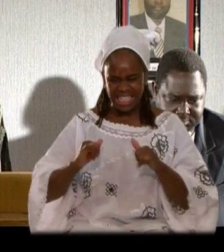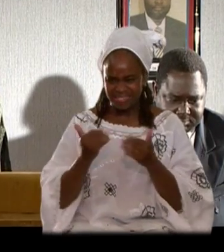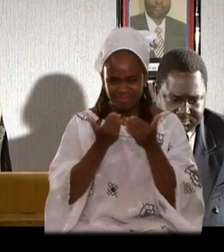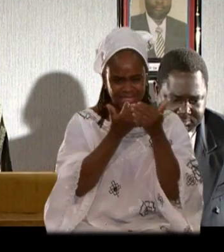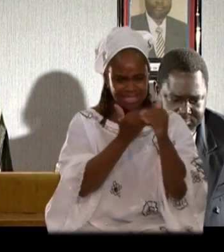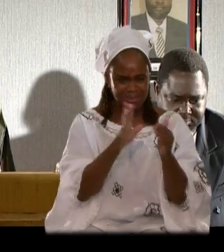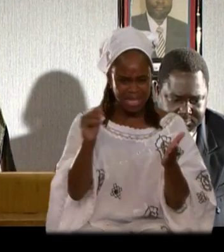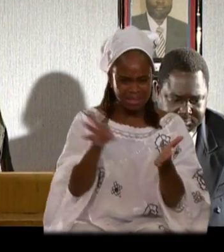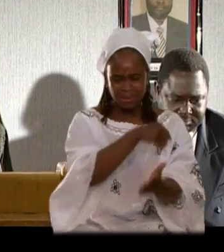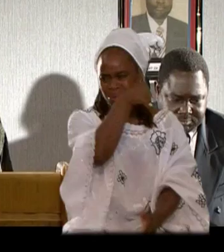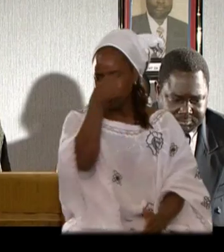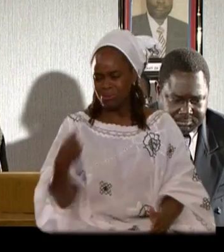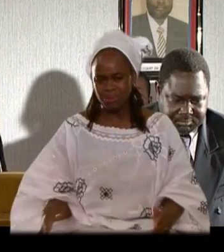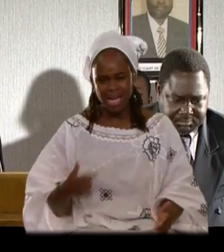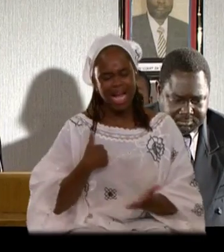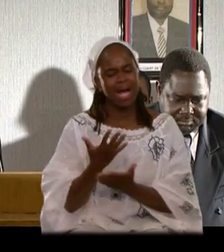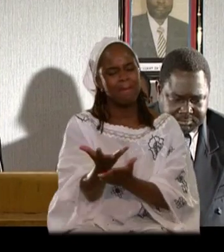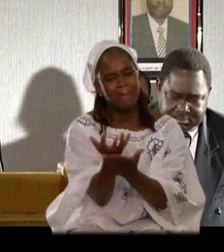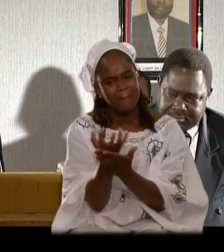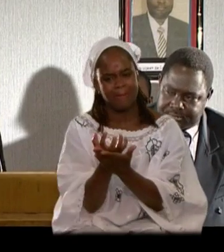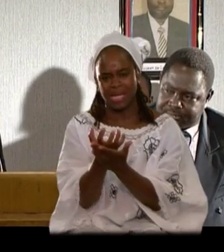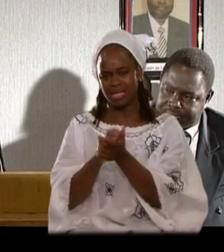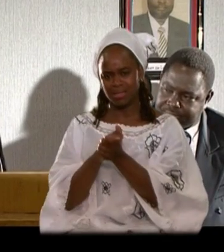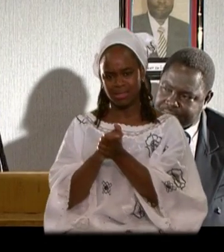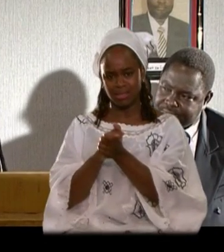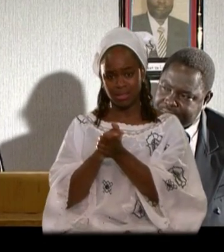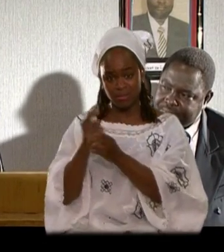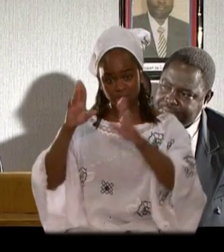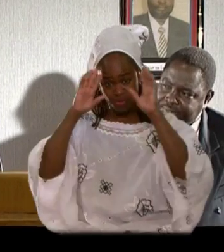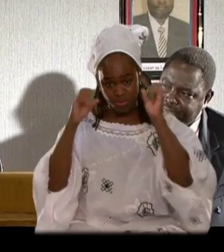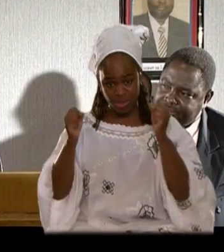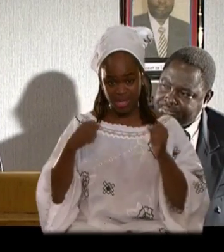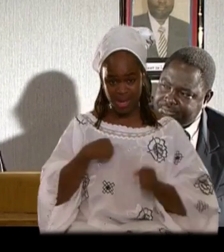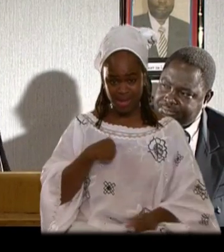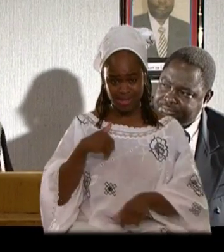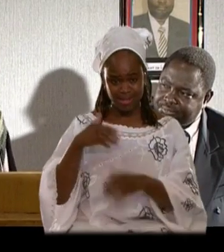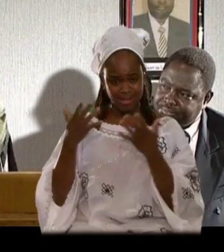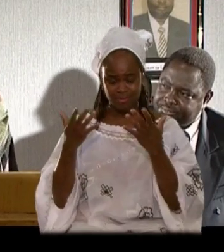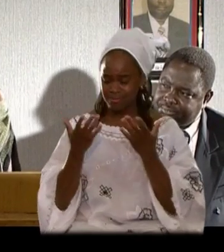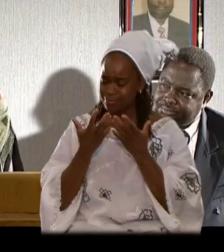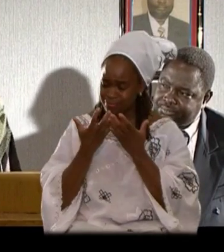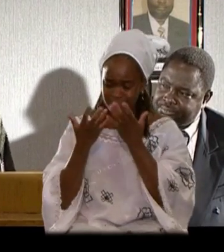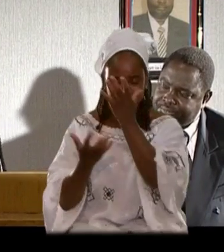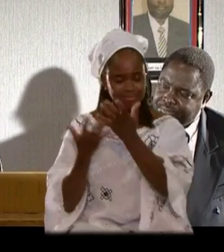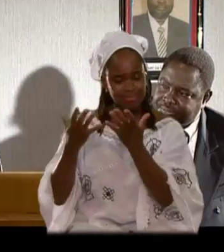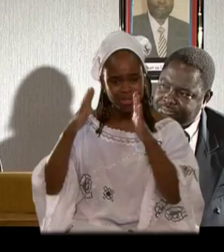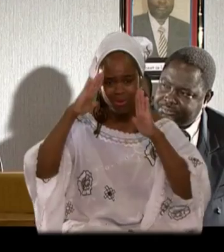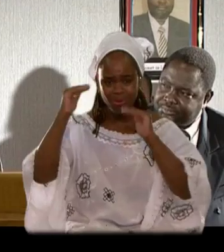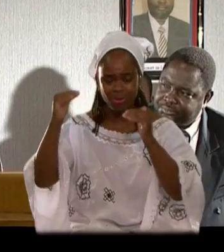But the medicines are still too scarce, and expensive. I'm begging, Mister President,